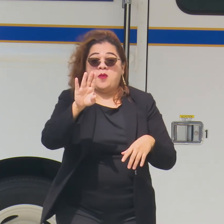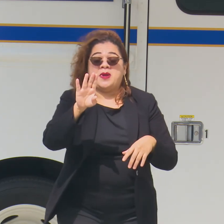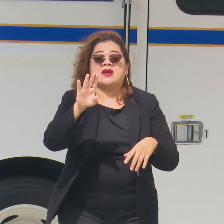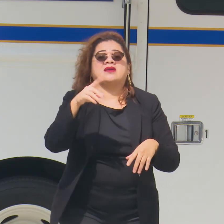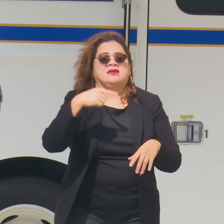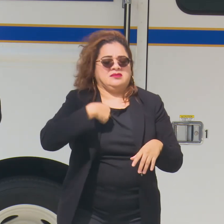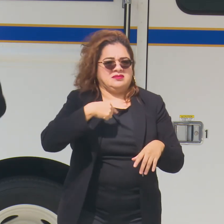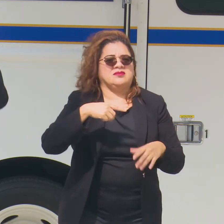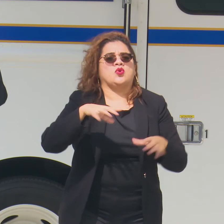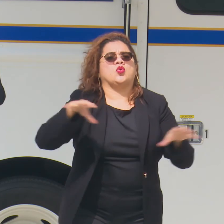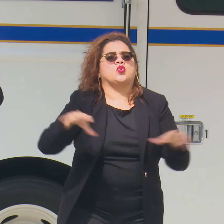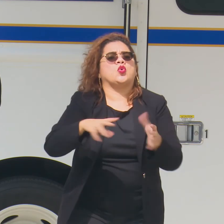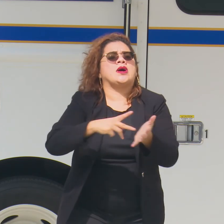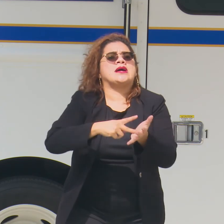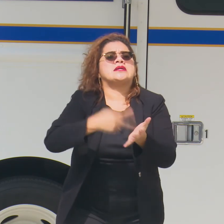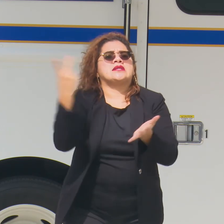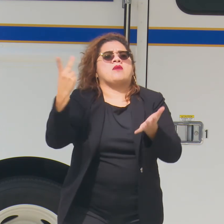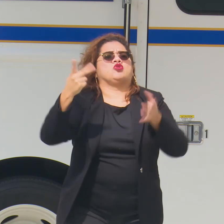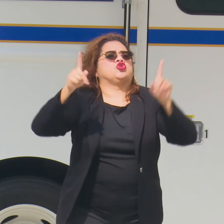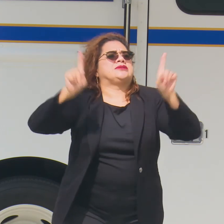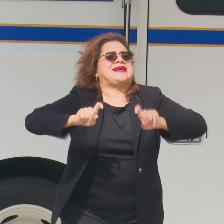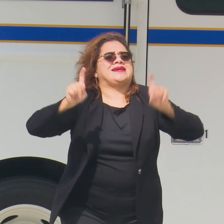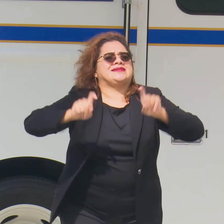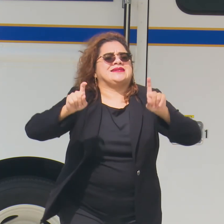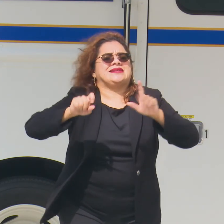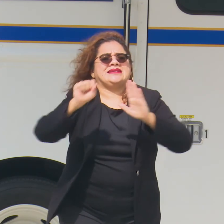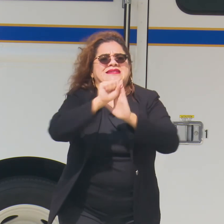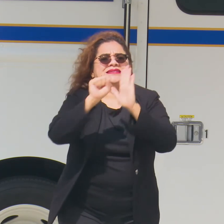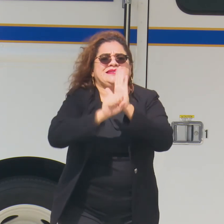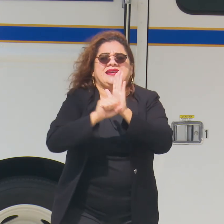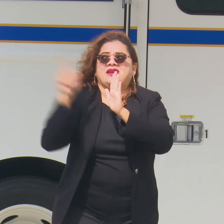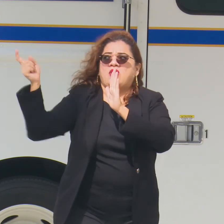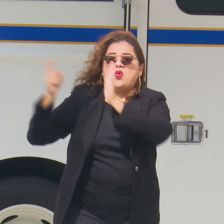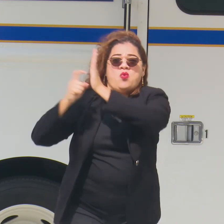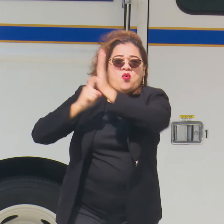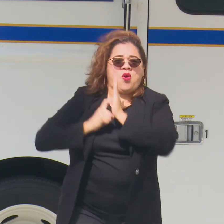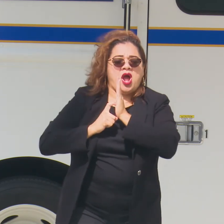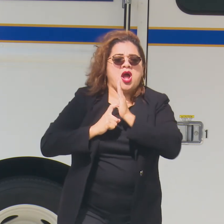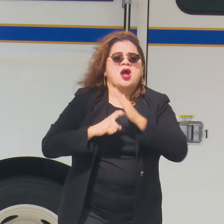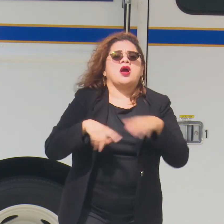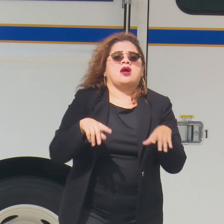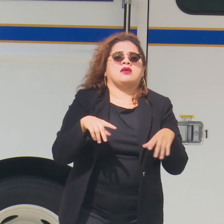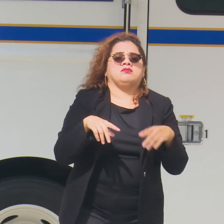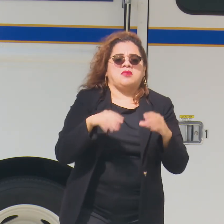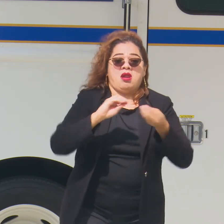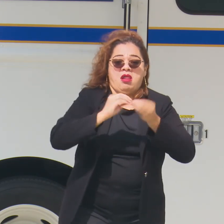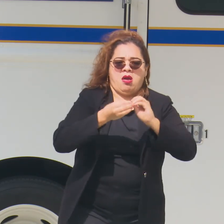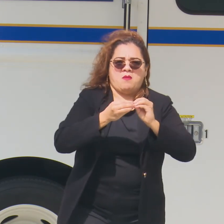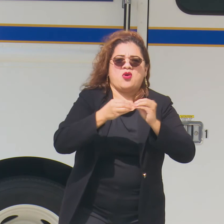doing double the amount of tests that the state required of us. We were doing double that in the city, in